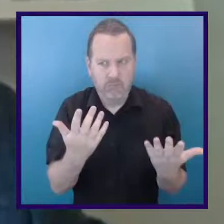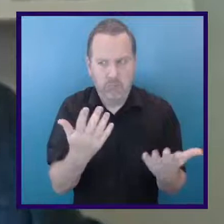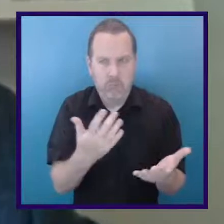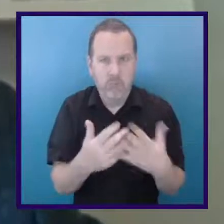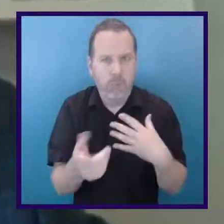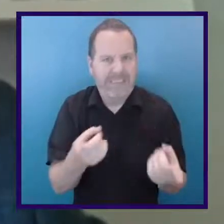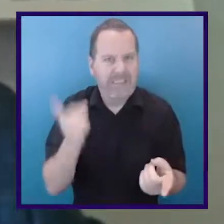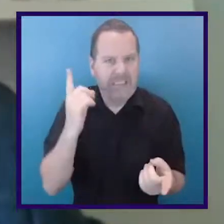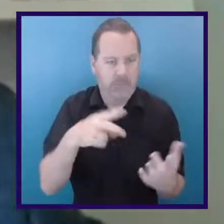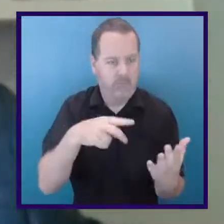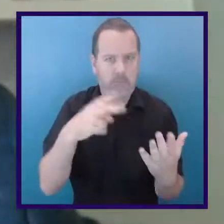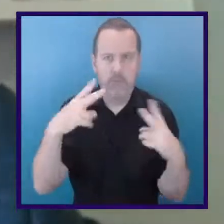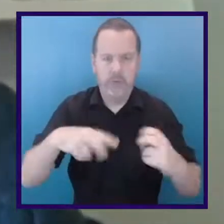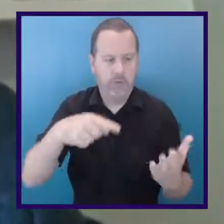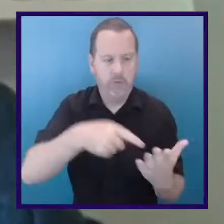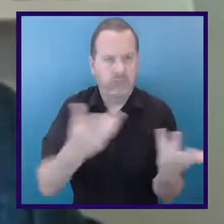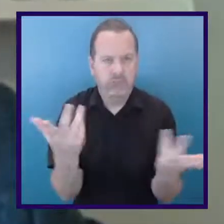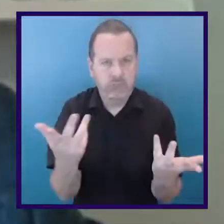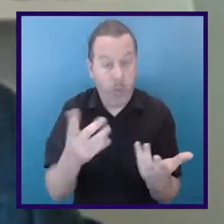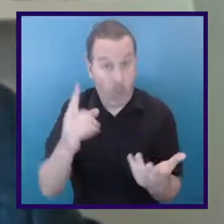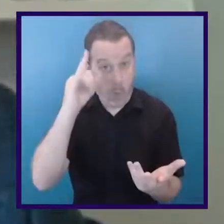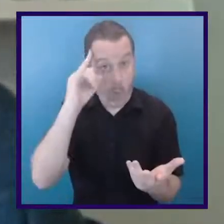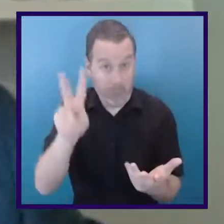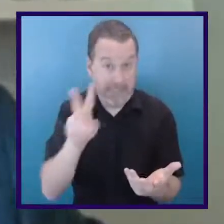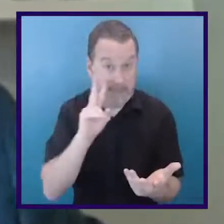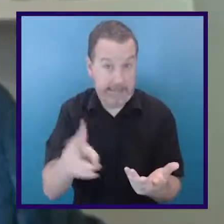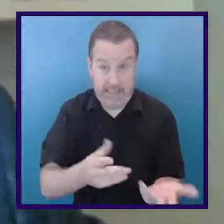research, and I do hope that that's being shared with you.